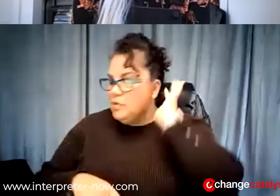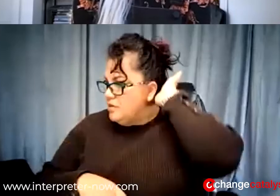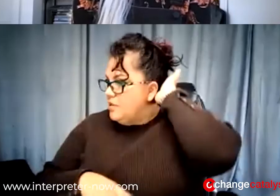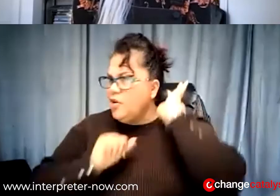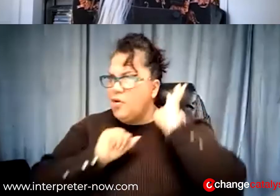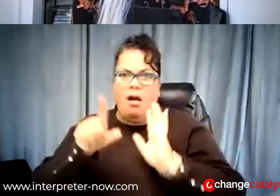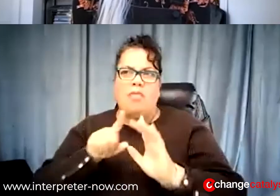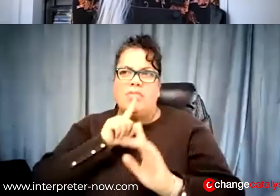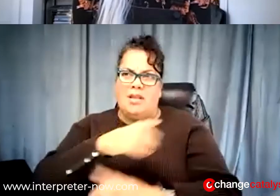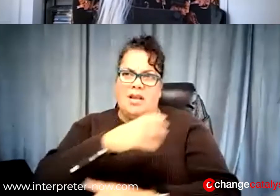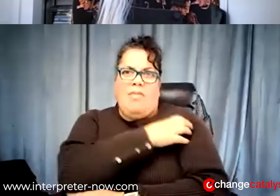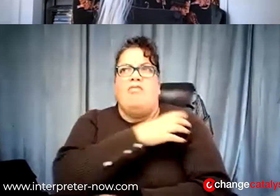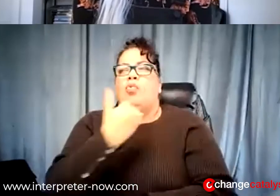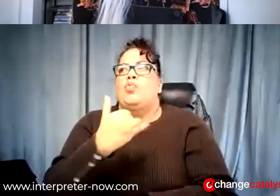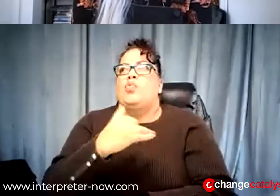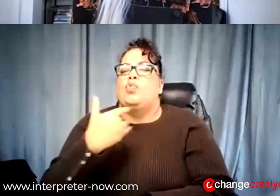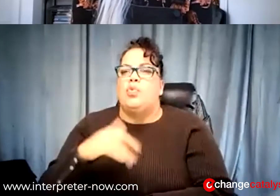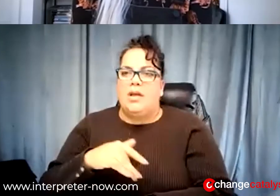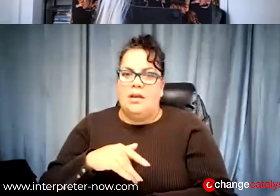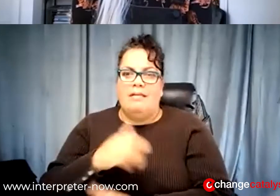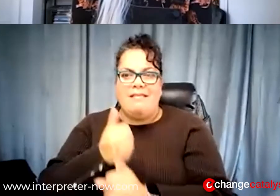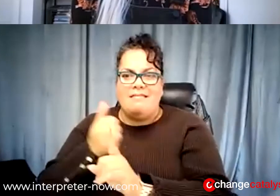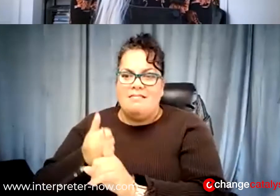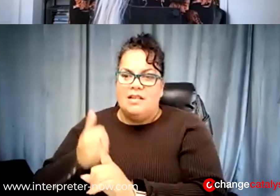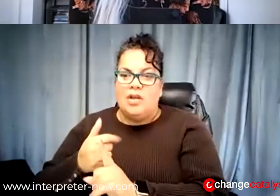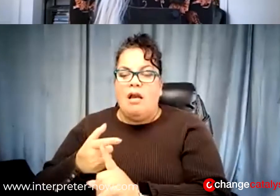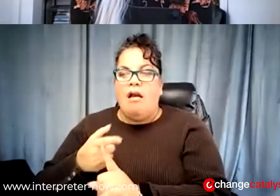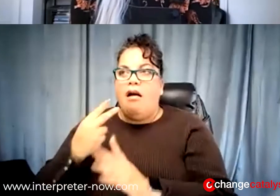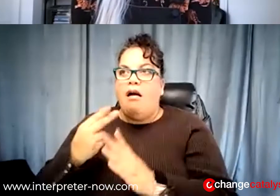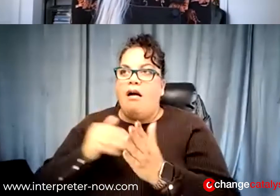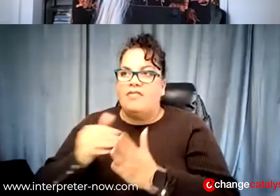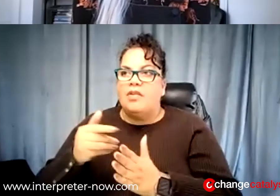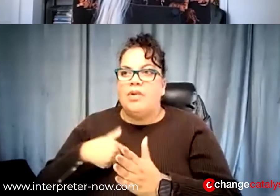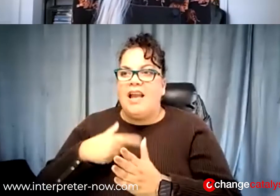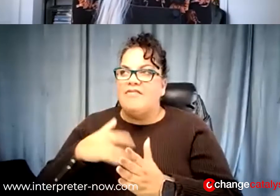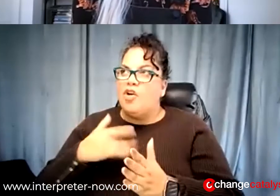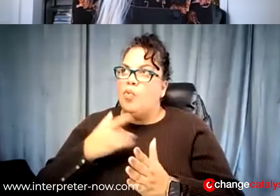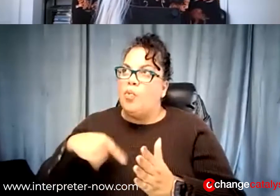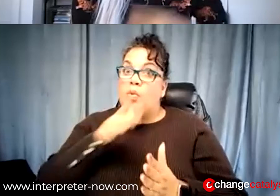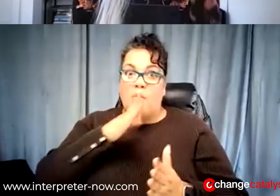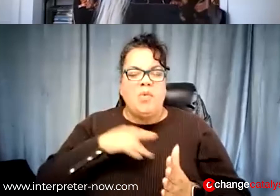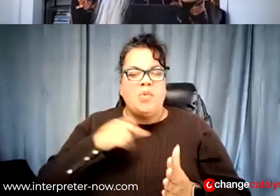I think a lot of times, we feel like we need to reserve our ask for help or our ability to help.